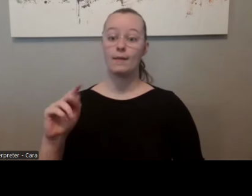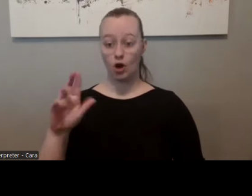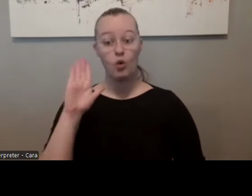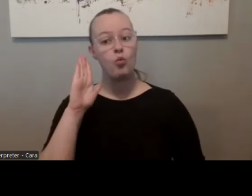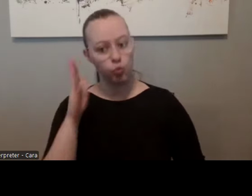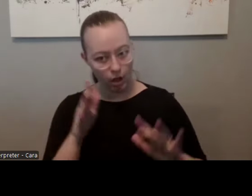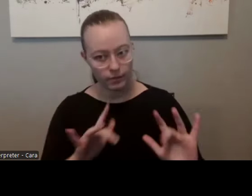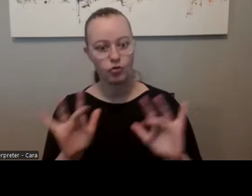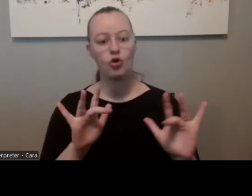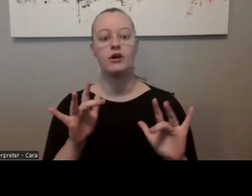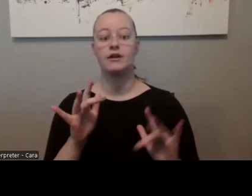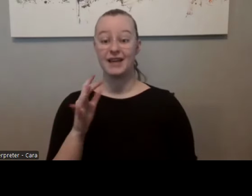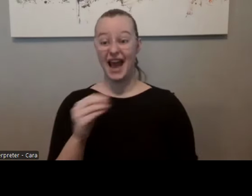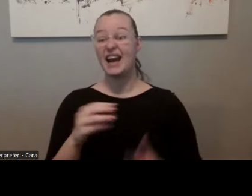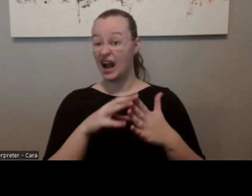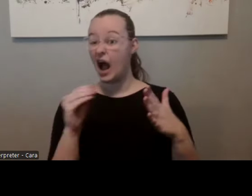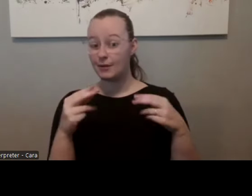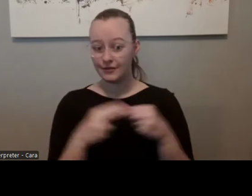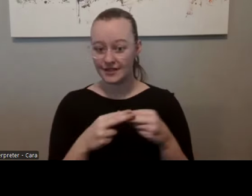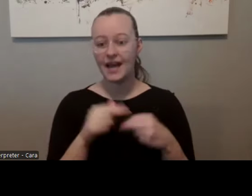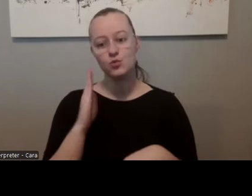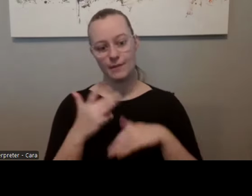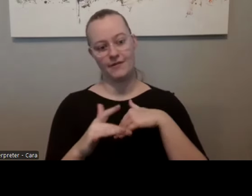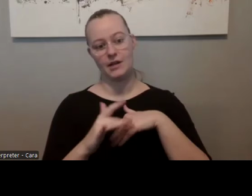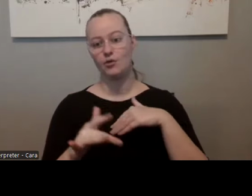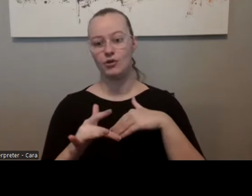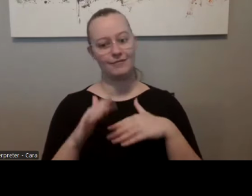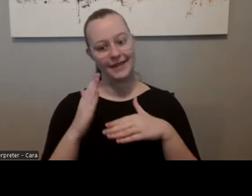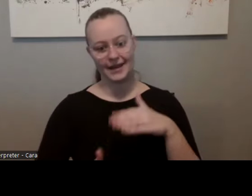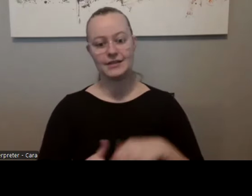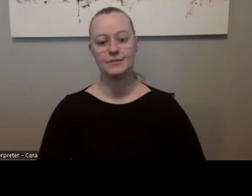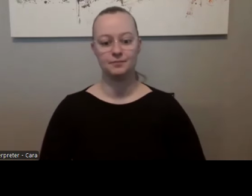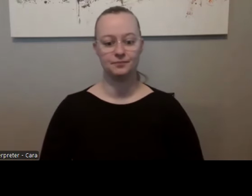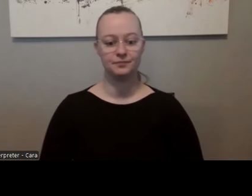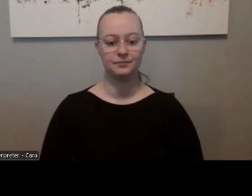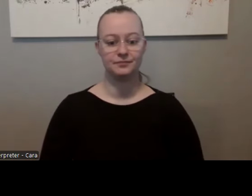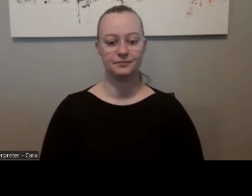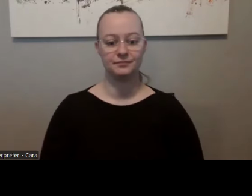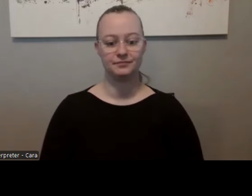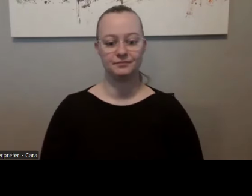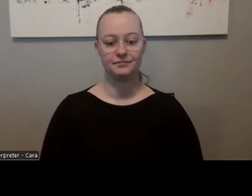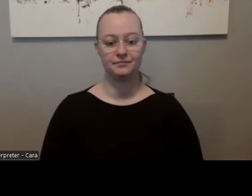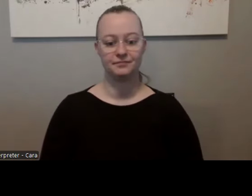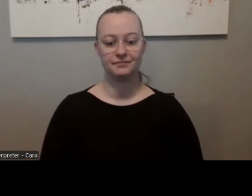Today's agenda includes a joint Department of Health and Human Service Administration and Department of Labor presentation on the Home